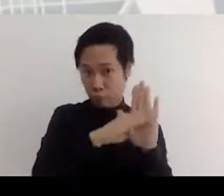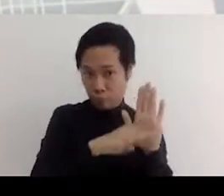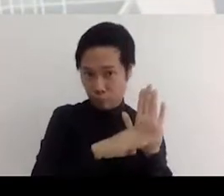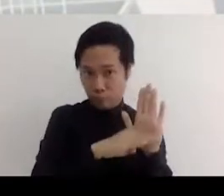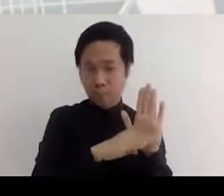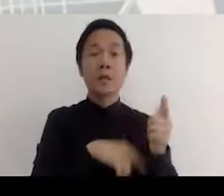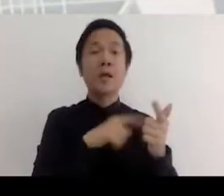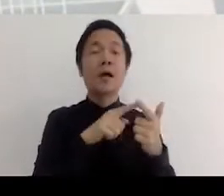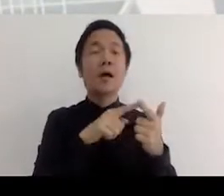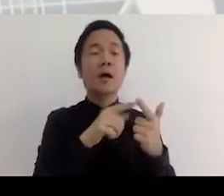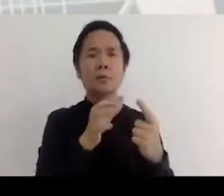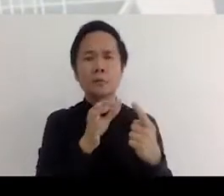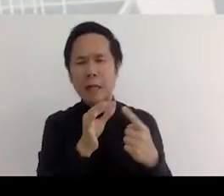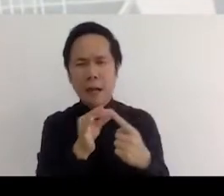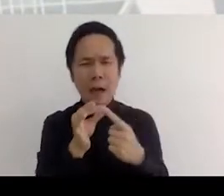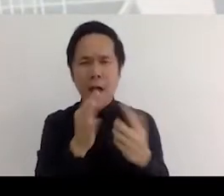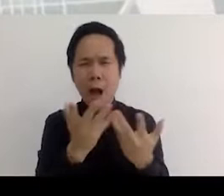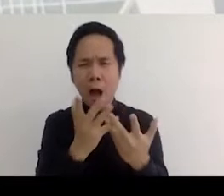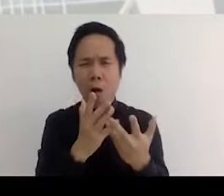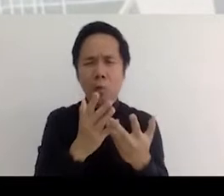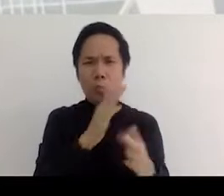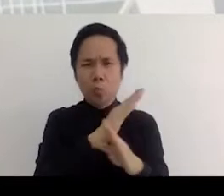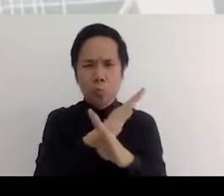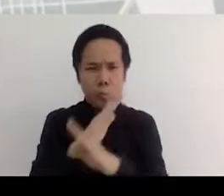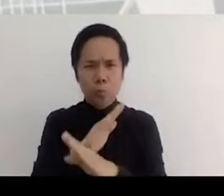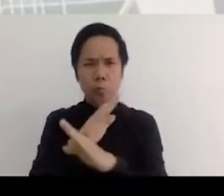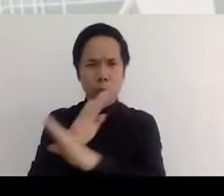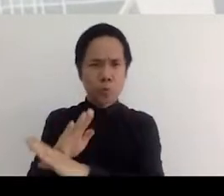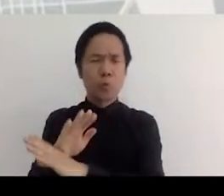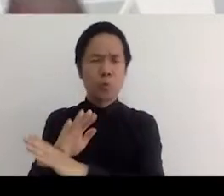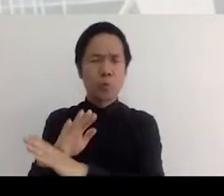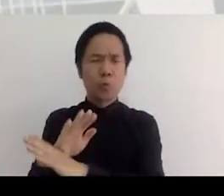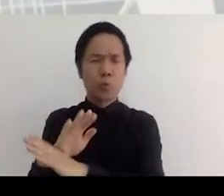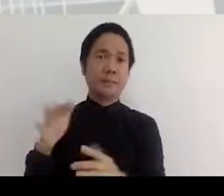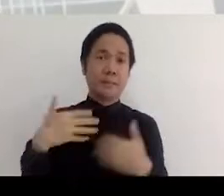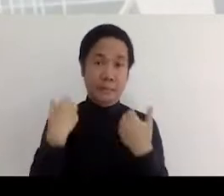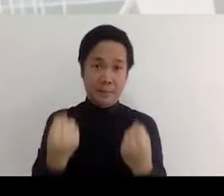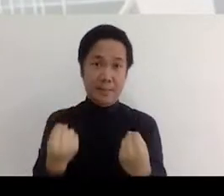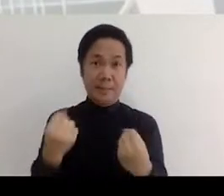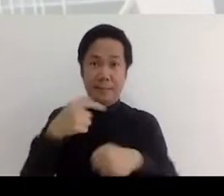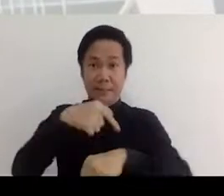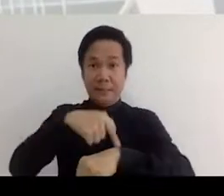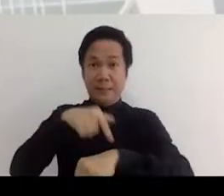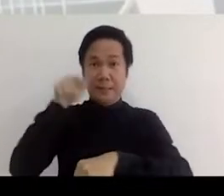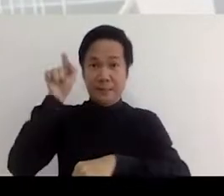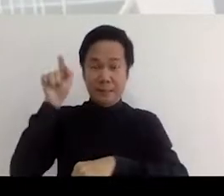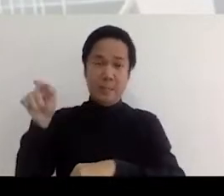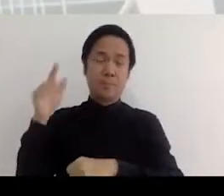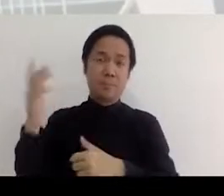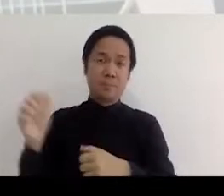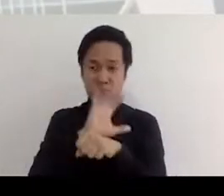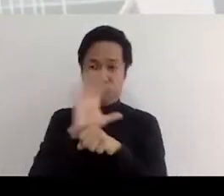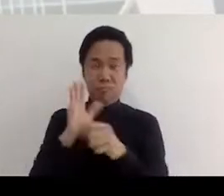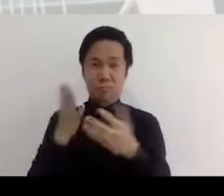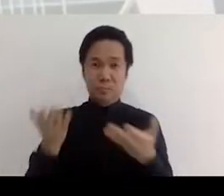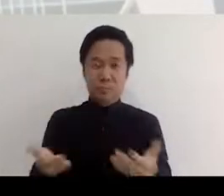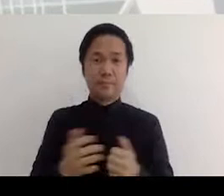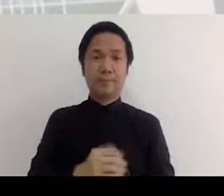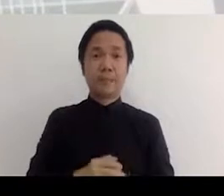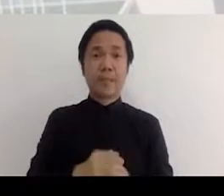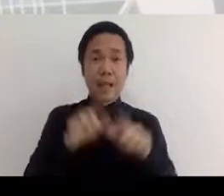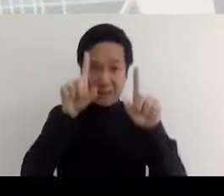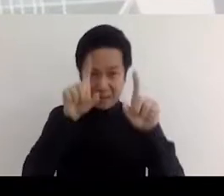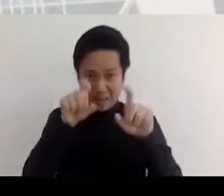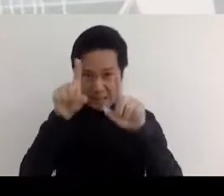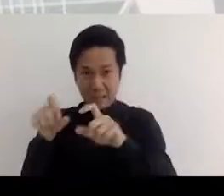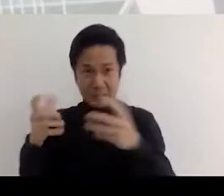We've had a number of questions about data, disability-disaggregated data, longer term, as Valerie was talking about in surveys, etc.,